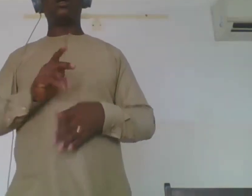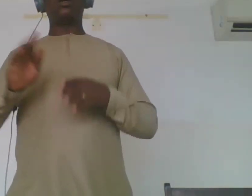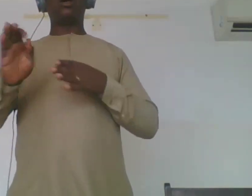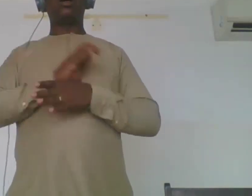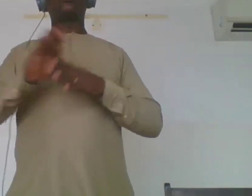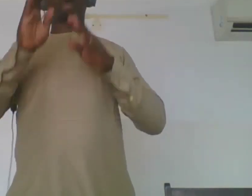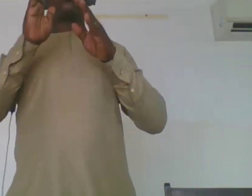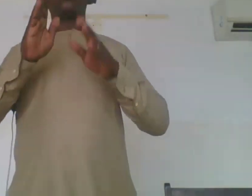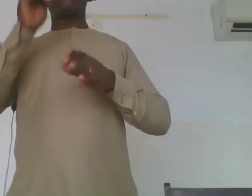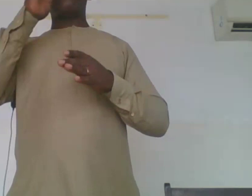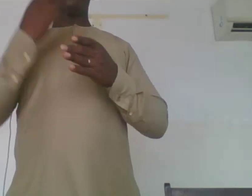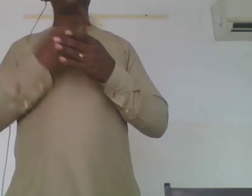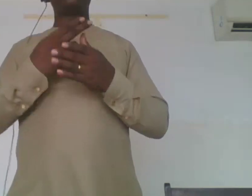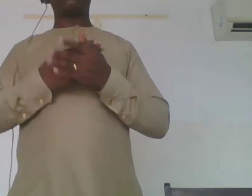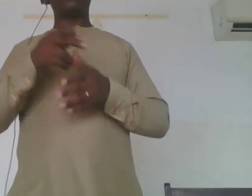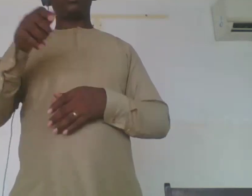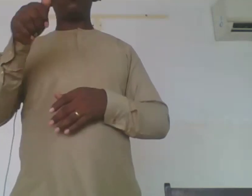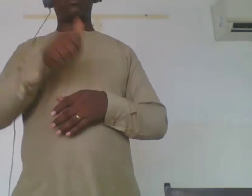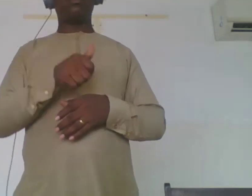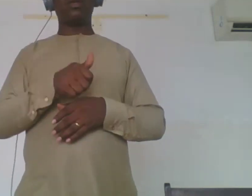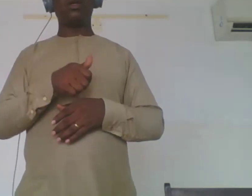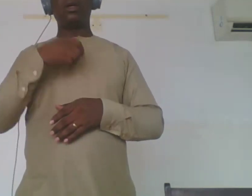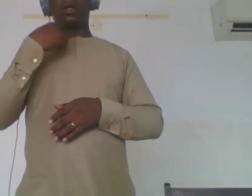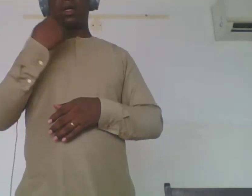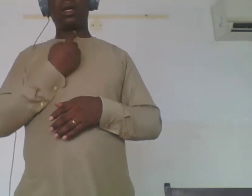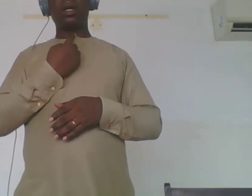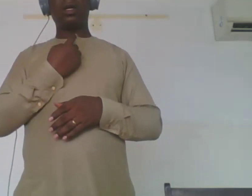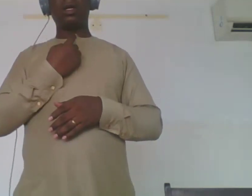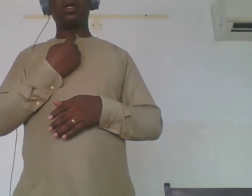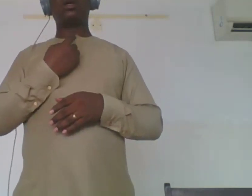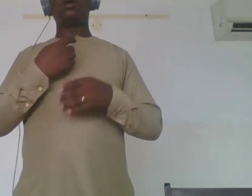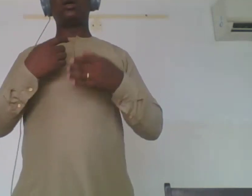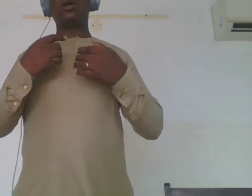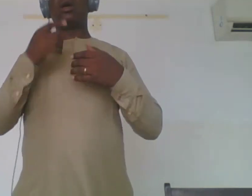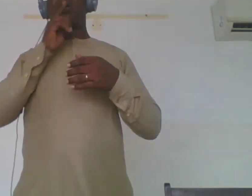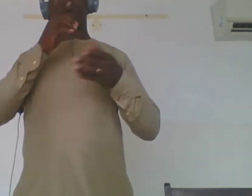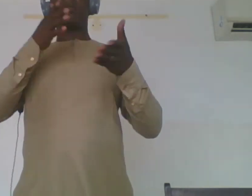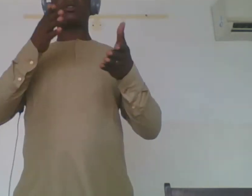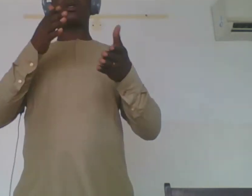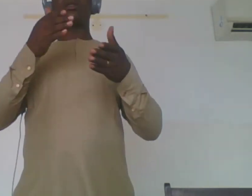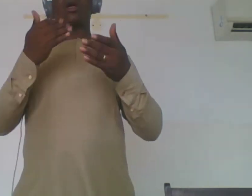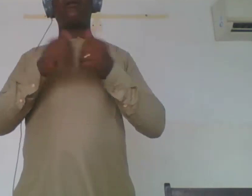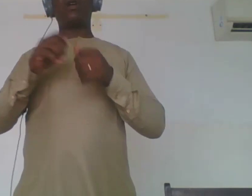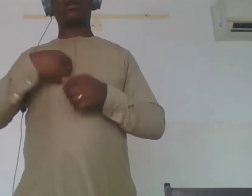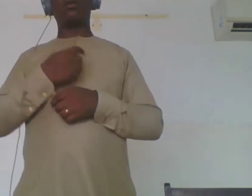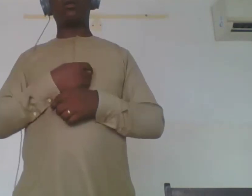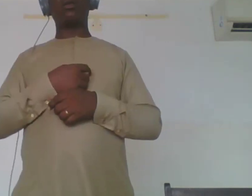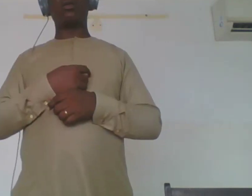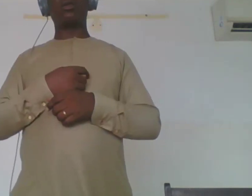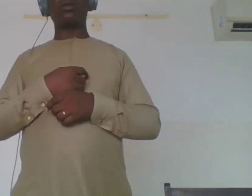handicapée elle-même qui ainsi est un peu présente avec nous donc voilà vous